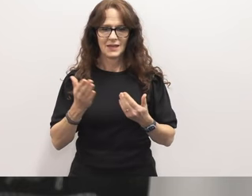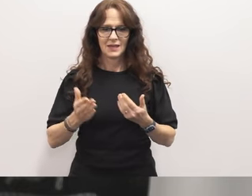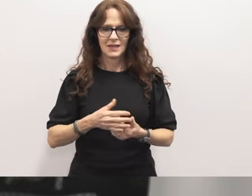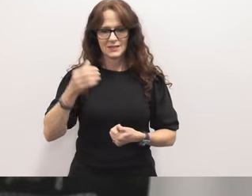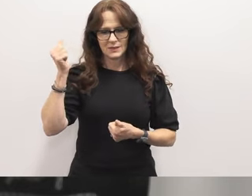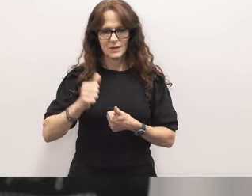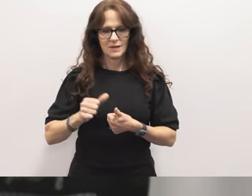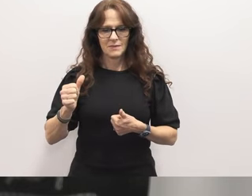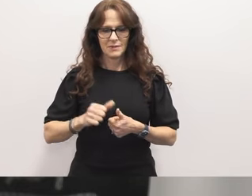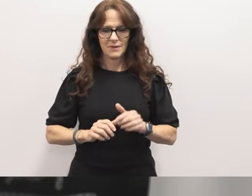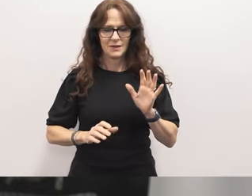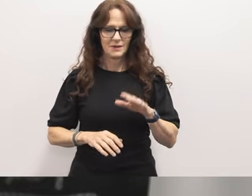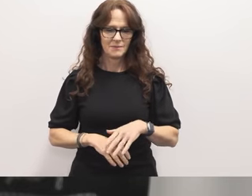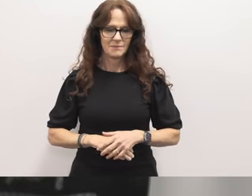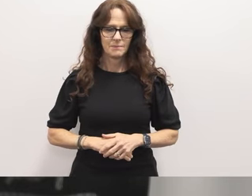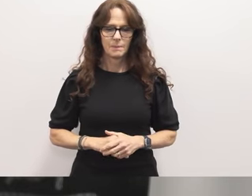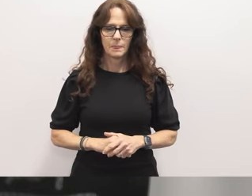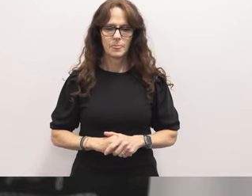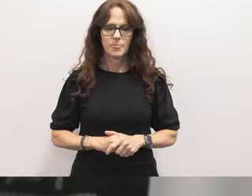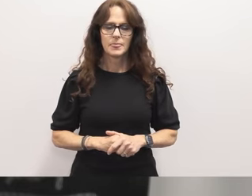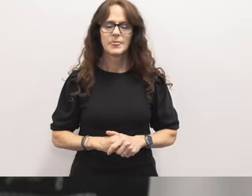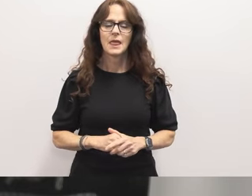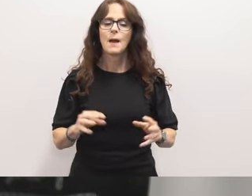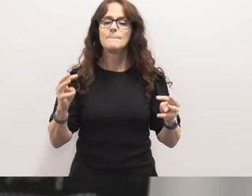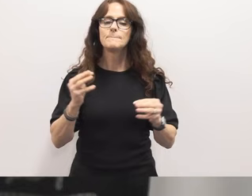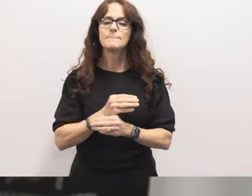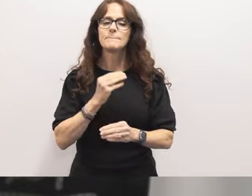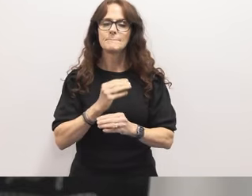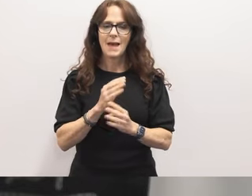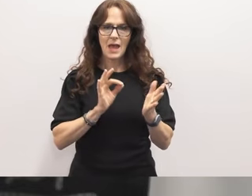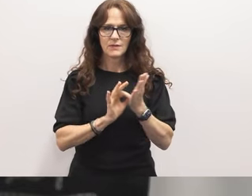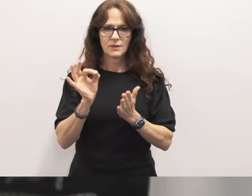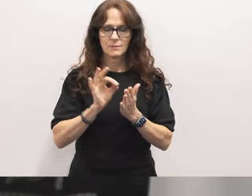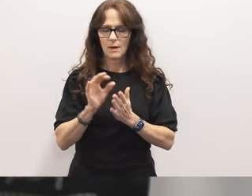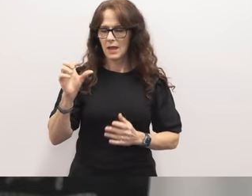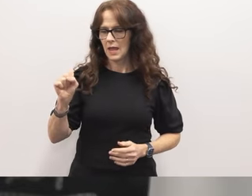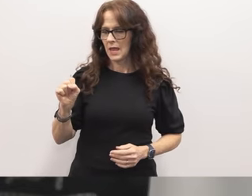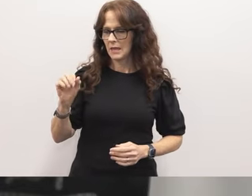Math scores on SPAC were 17% at Lincoln,